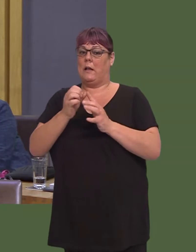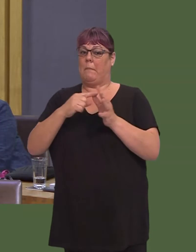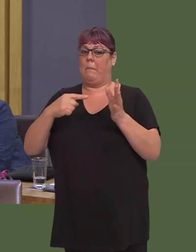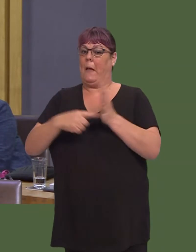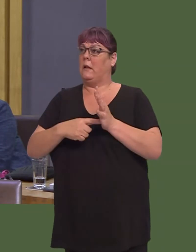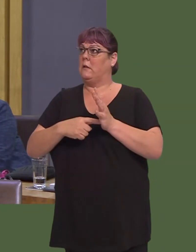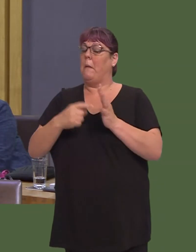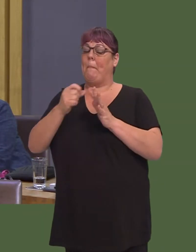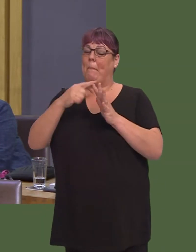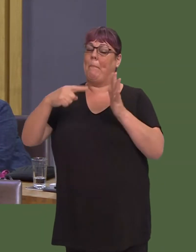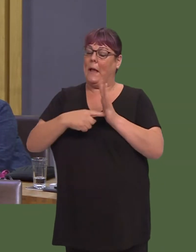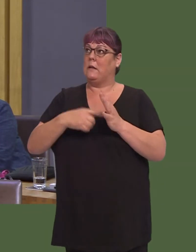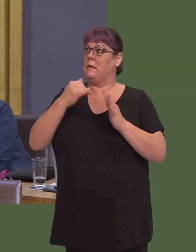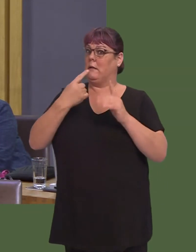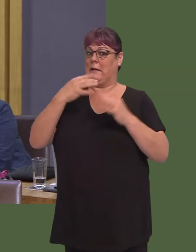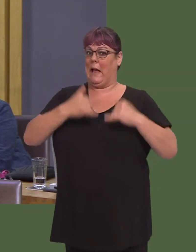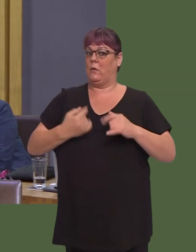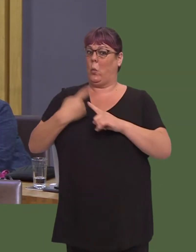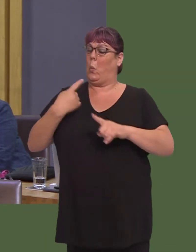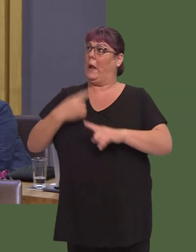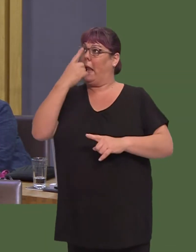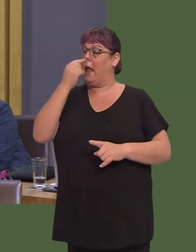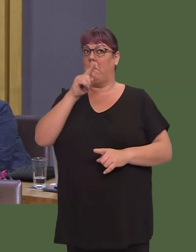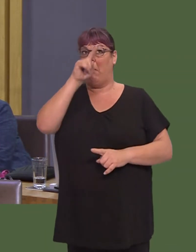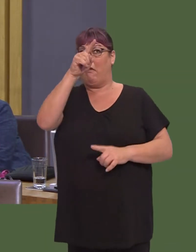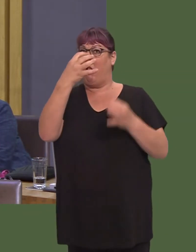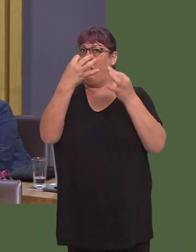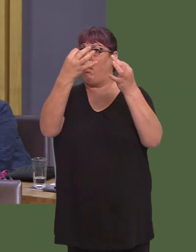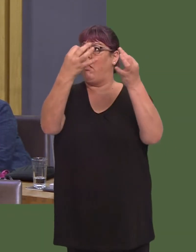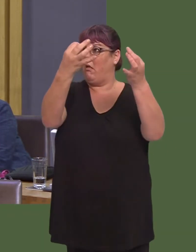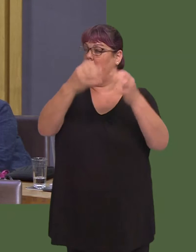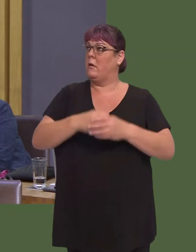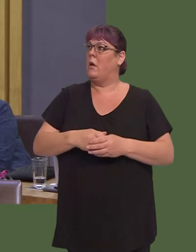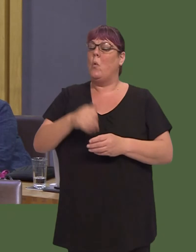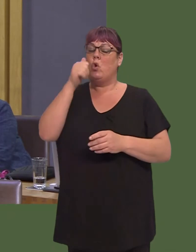if there is no agreement on a dealóin other words, that means 'no deal' or no agreement